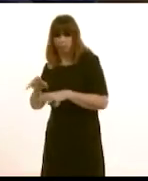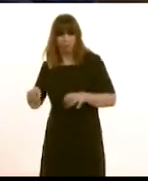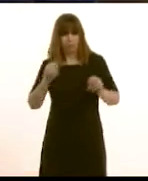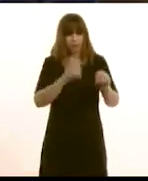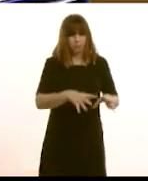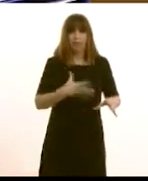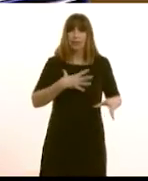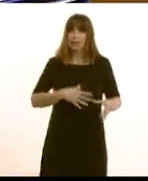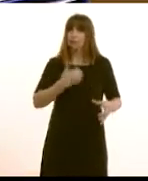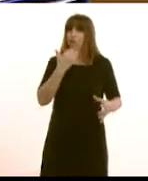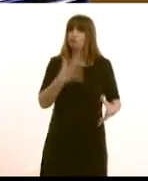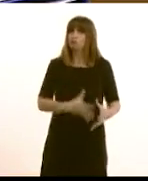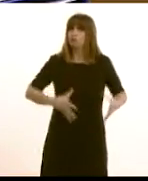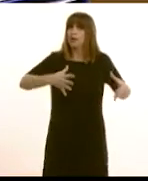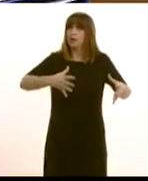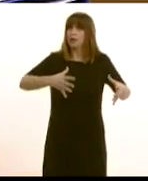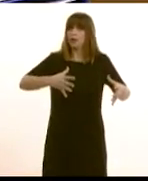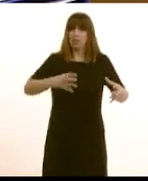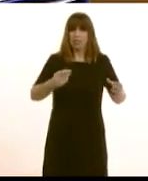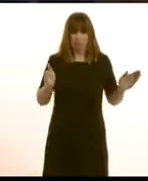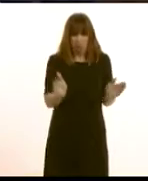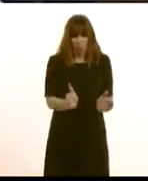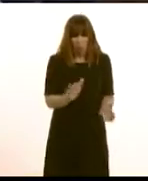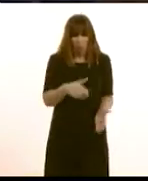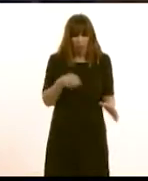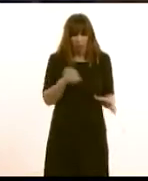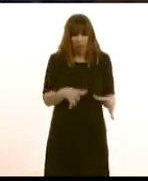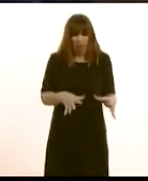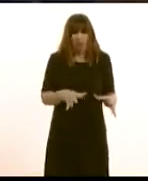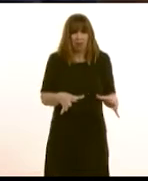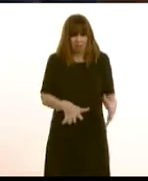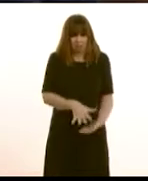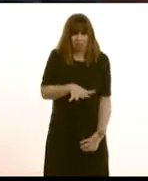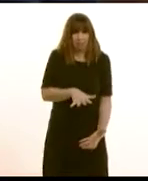well, which I know is an issue in some parts of Wales. I think, then, people do get used